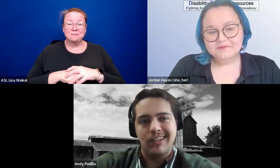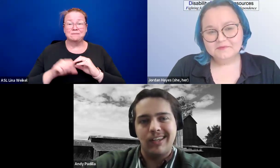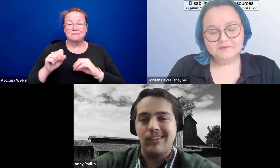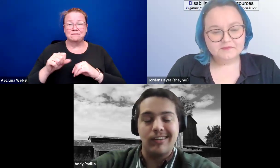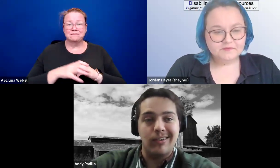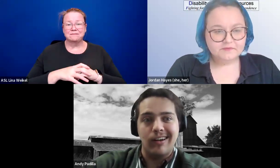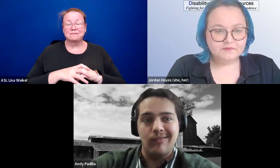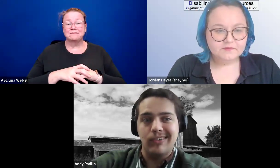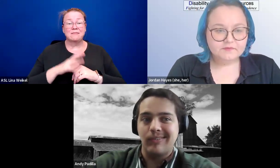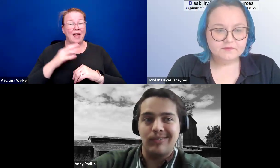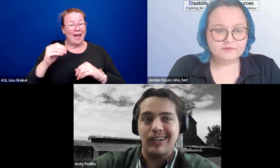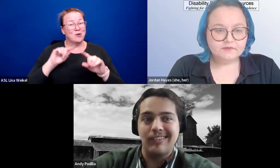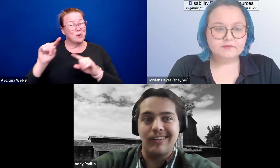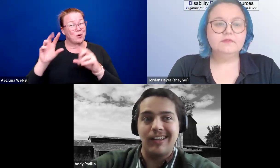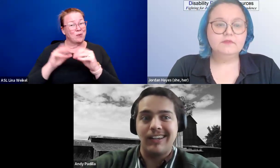Andy Padilla: And you get to go to the Conference for free. So like.